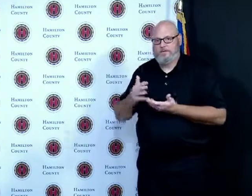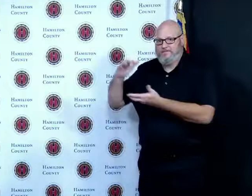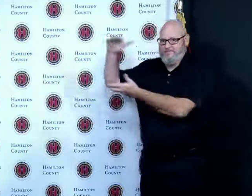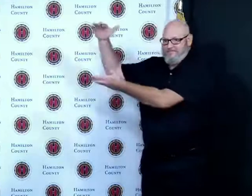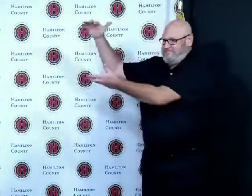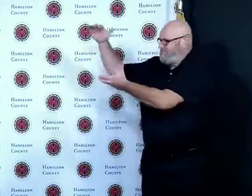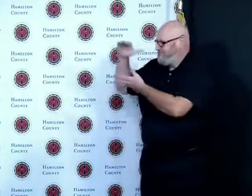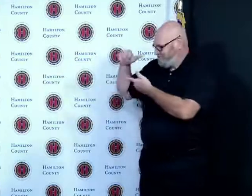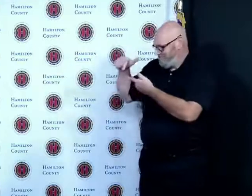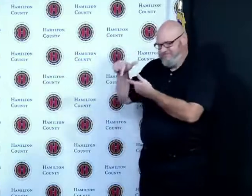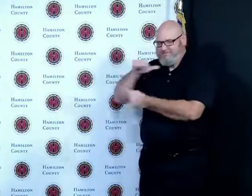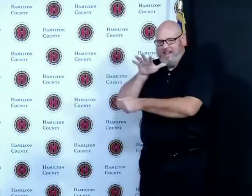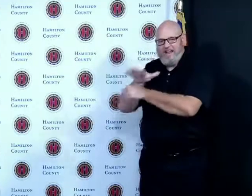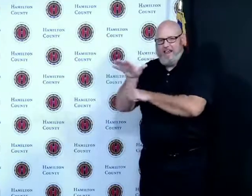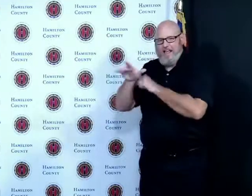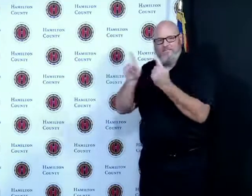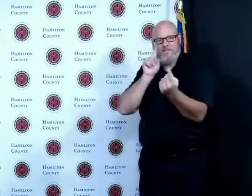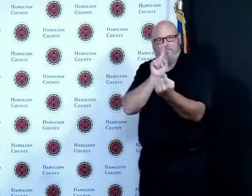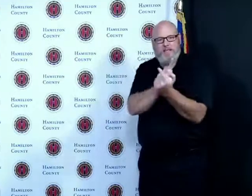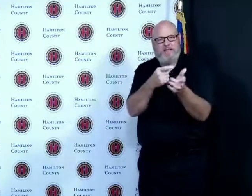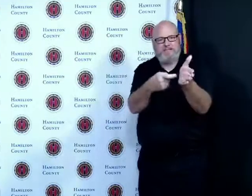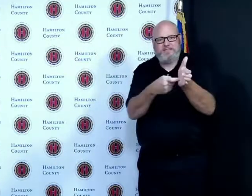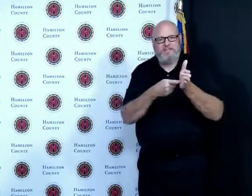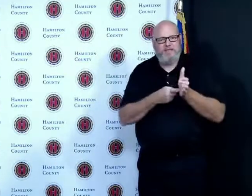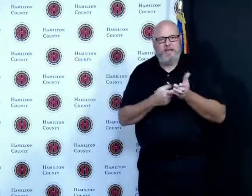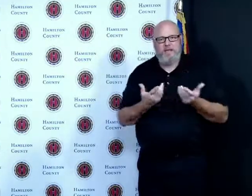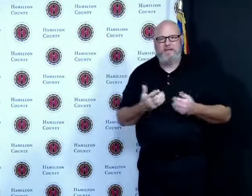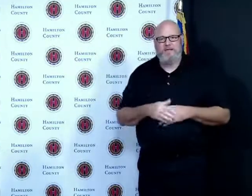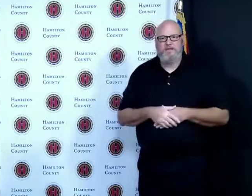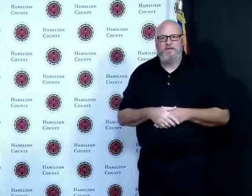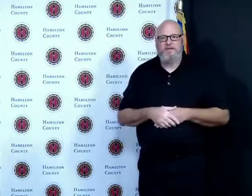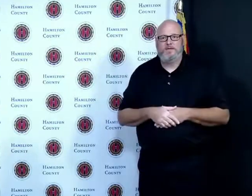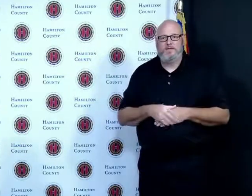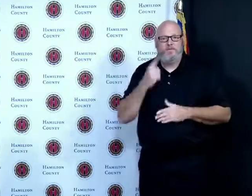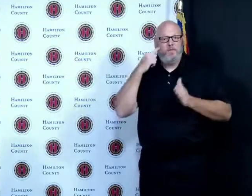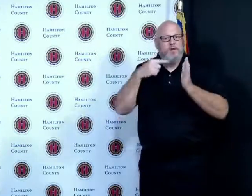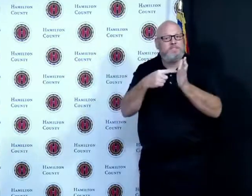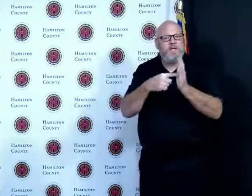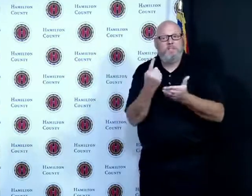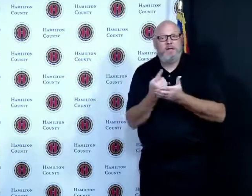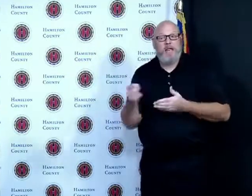I believe it was last week we received about 8,000 doses and this is total right this is